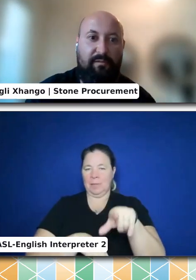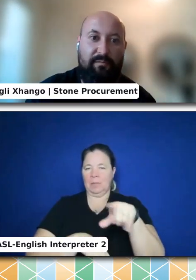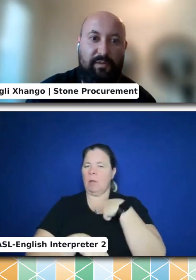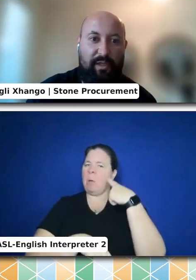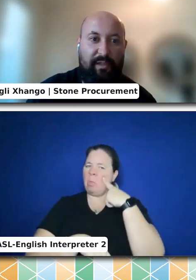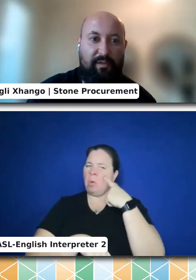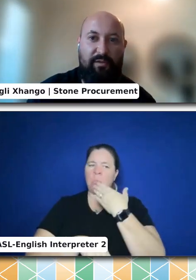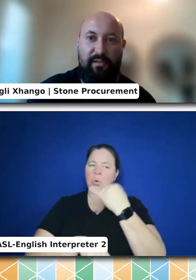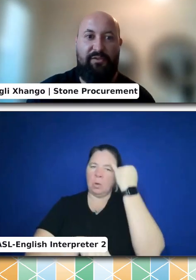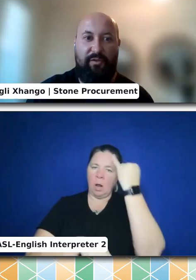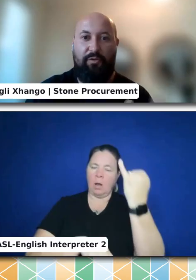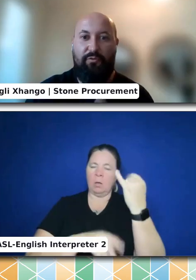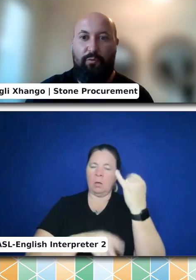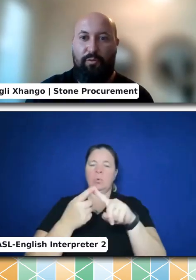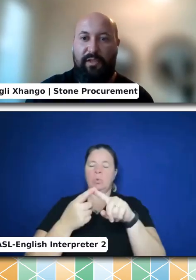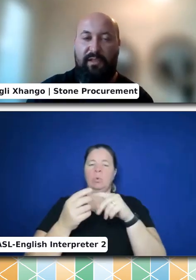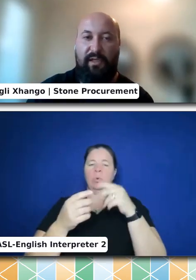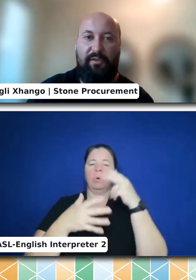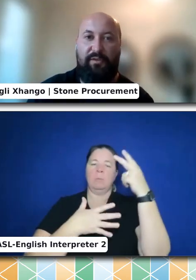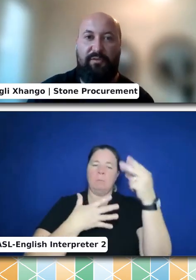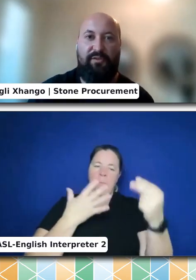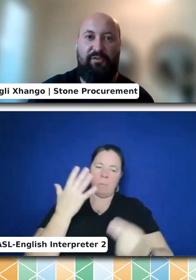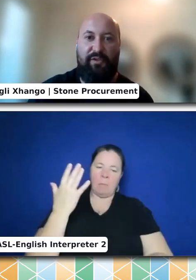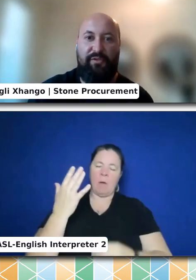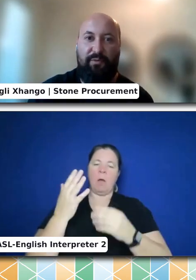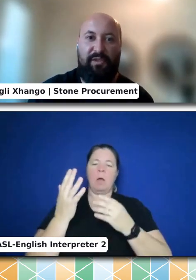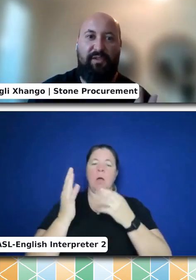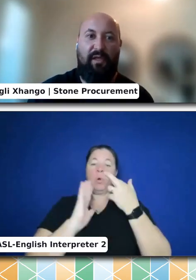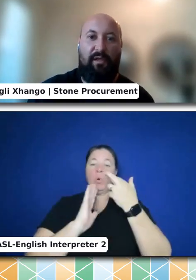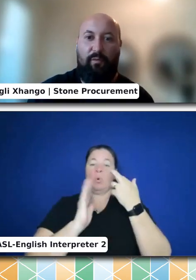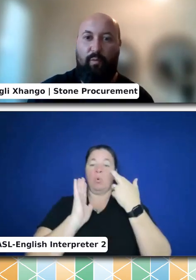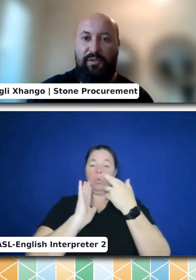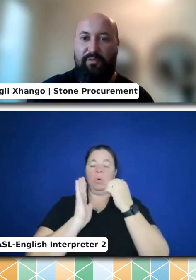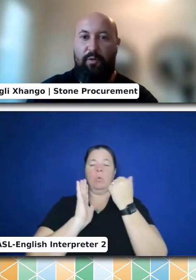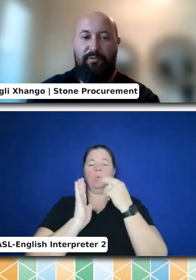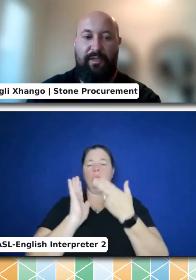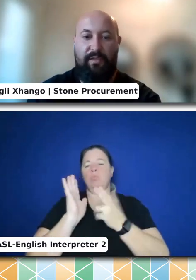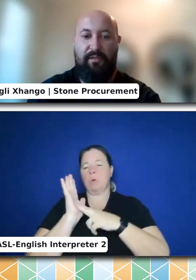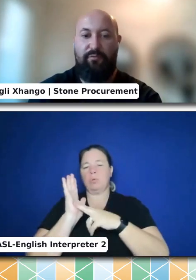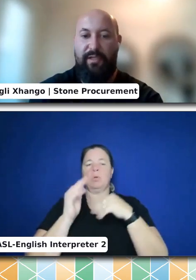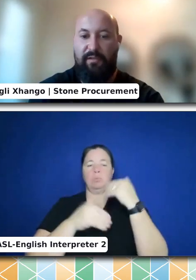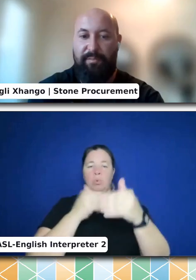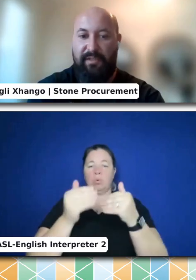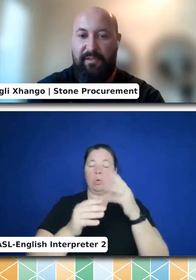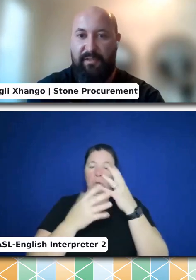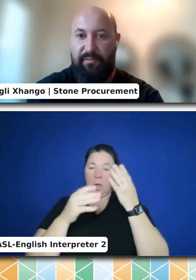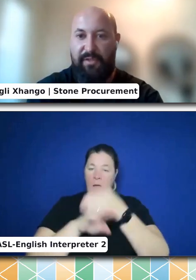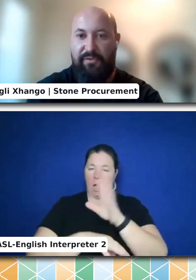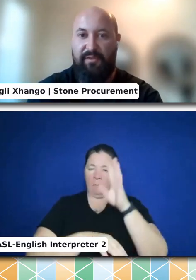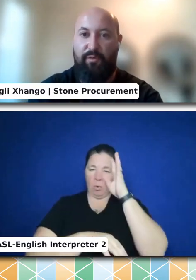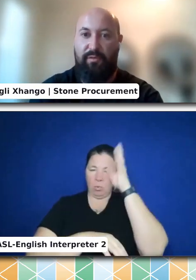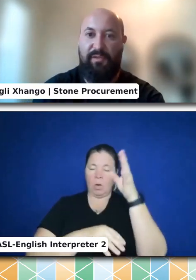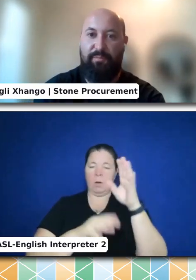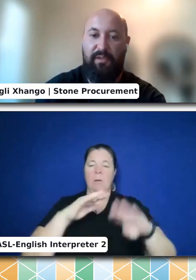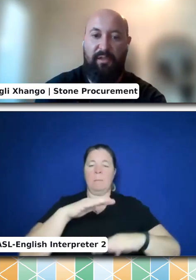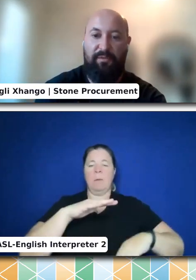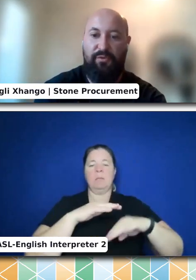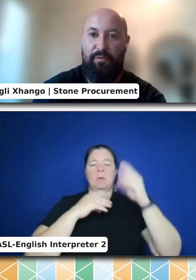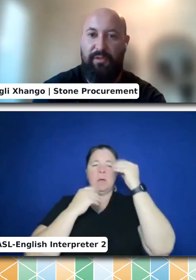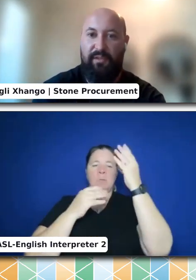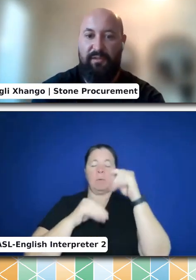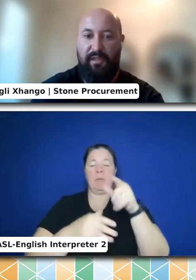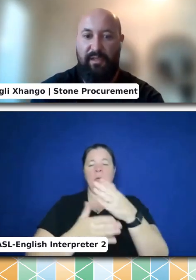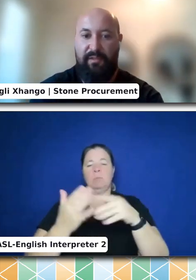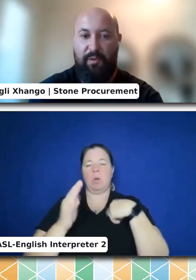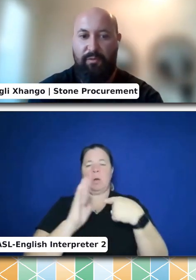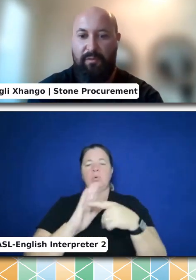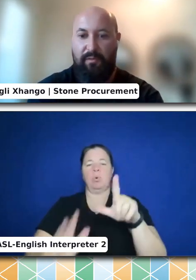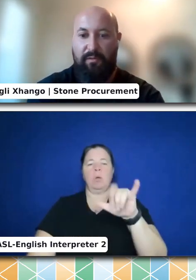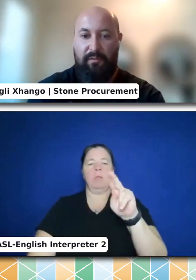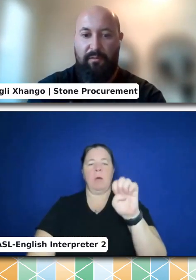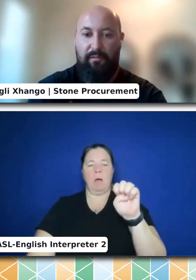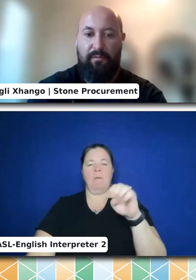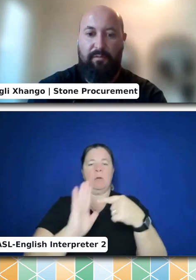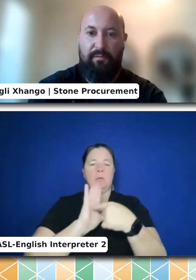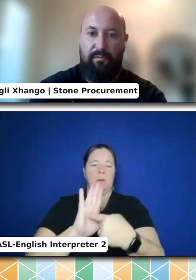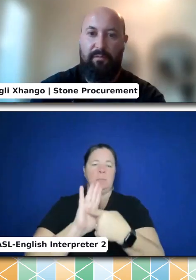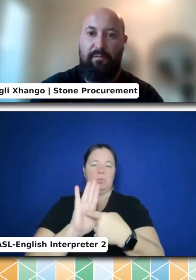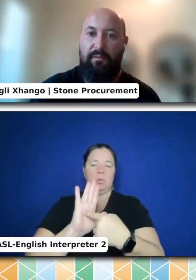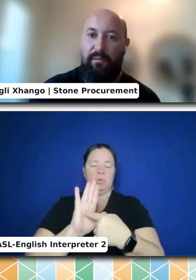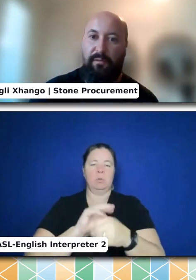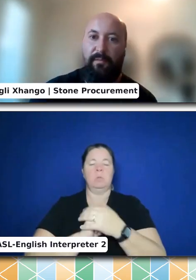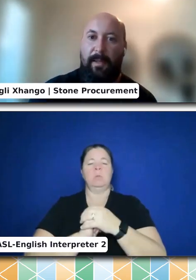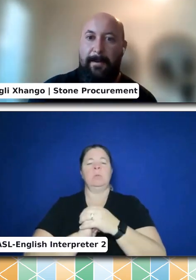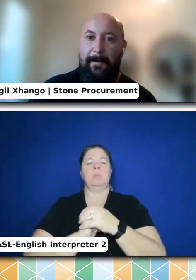Good idea to actually go through the entire registration process. Uh, once you've already created the basic information. So, this part, I'll be showing it as a live demo.